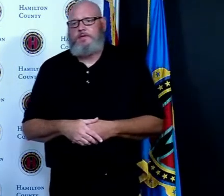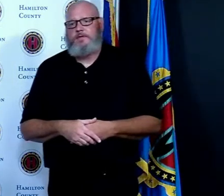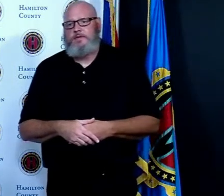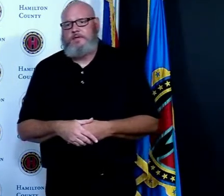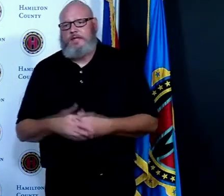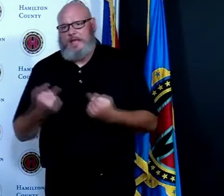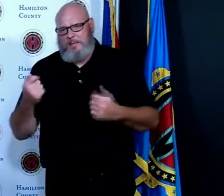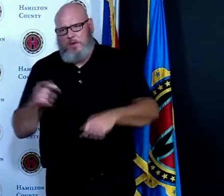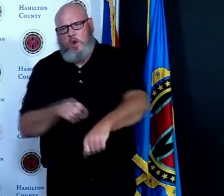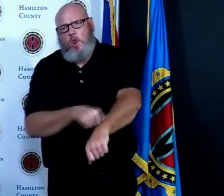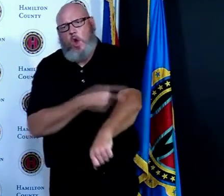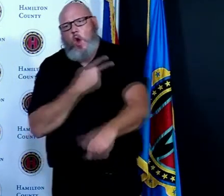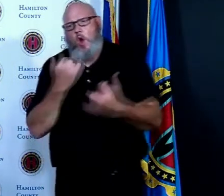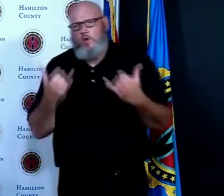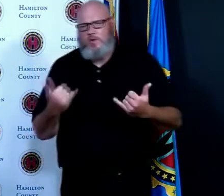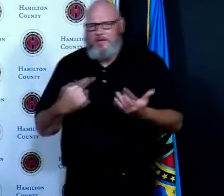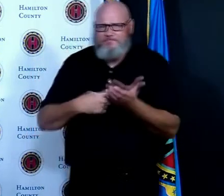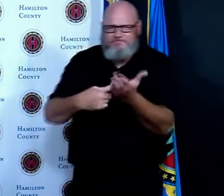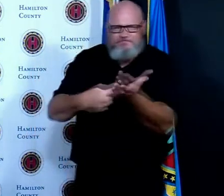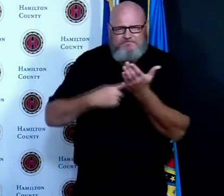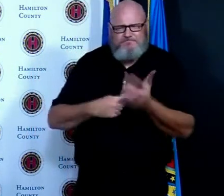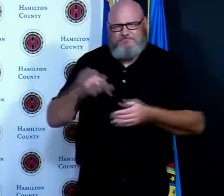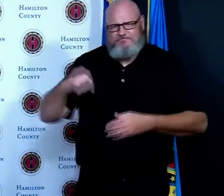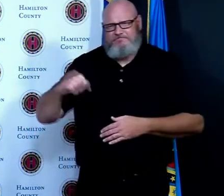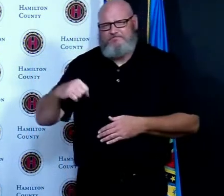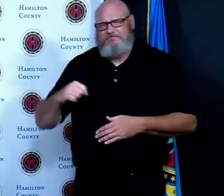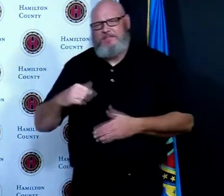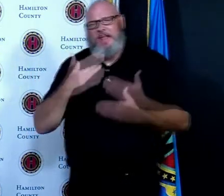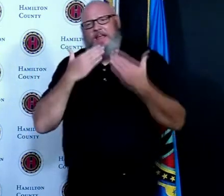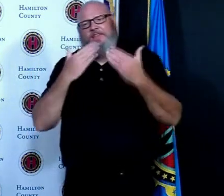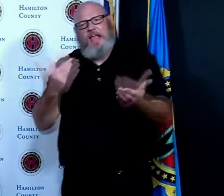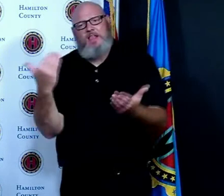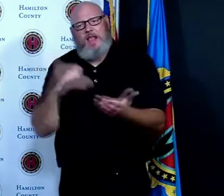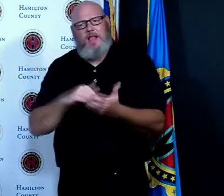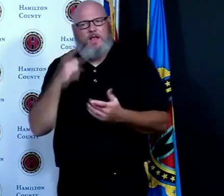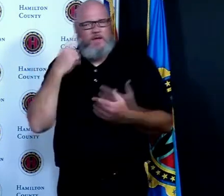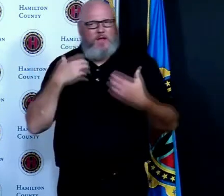conversation again thanks to Commissioner Kesterman for being here as always and Dr Lofgren